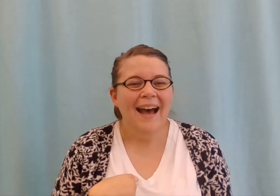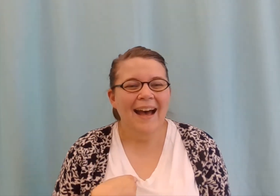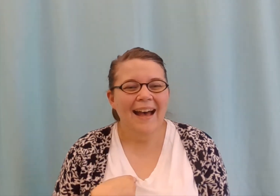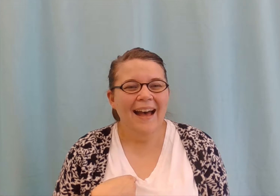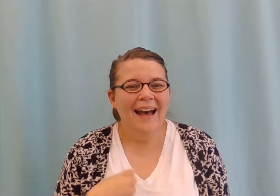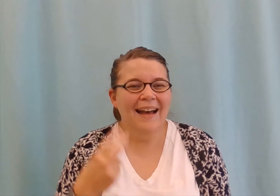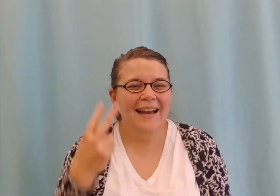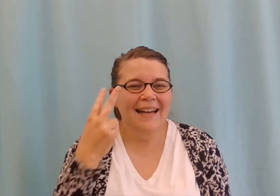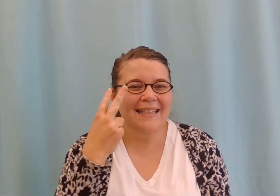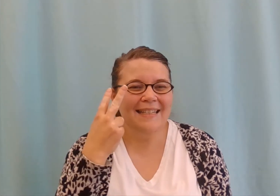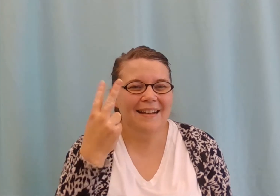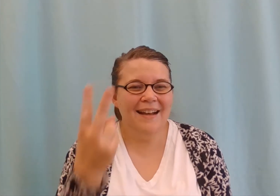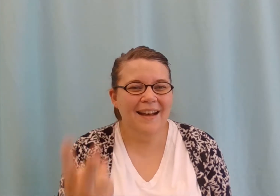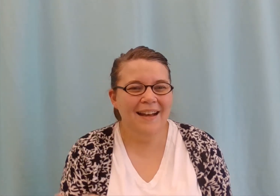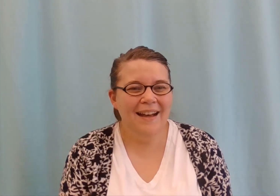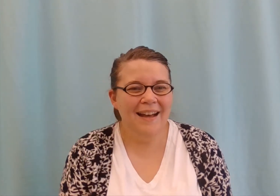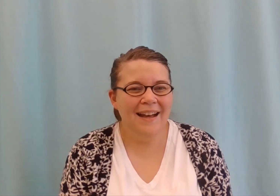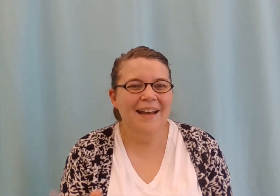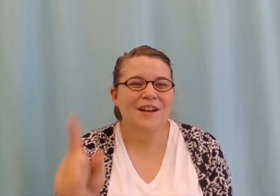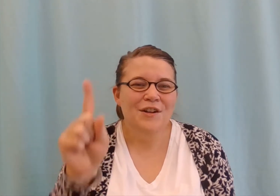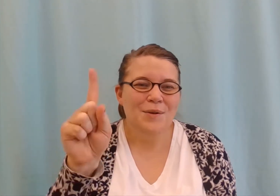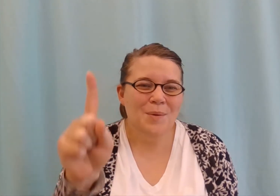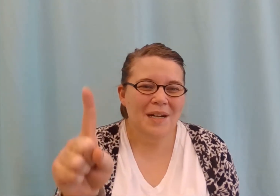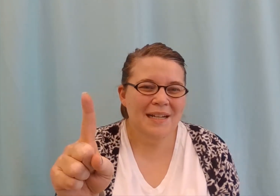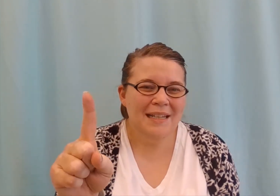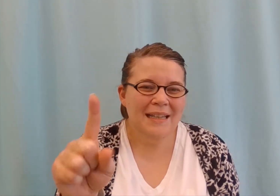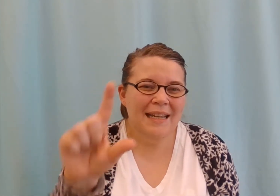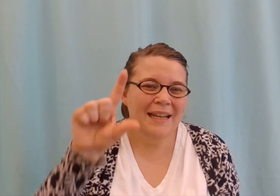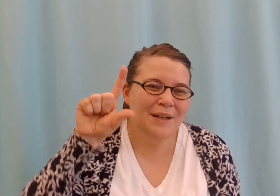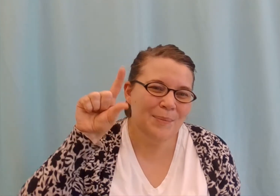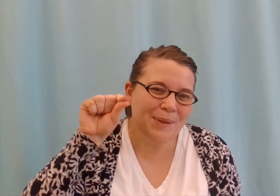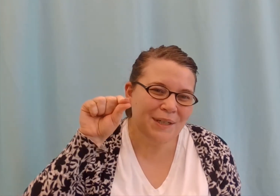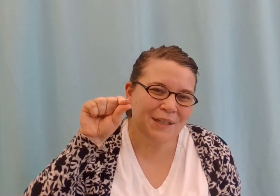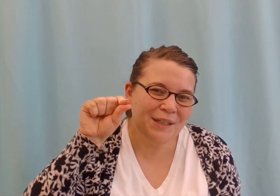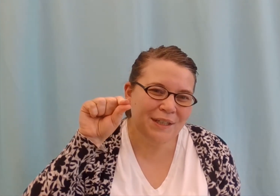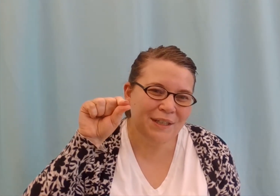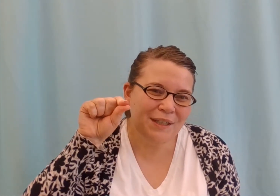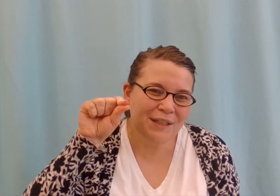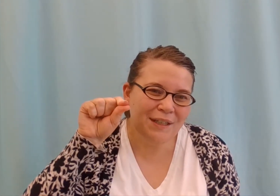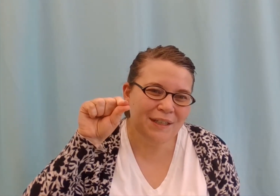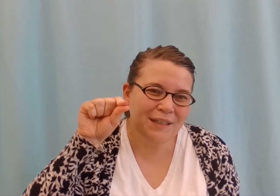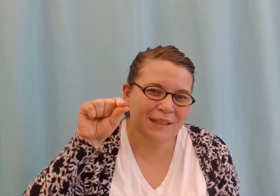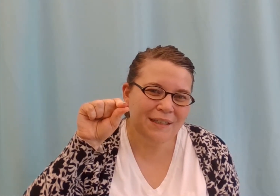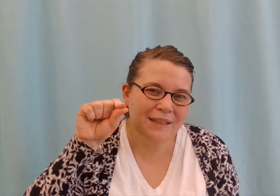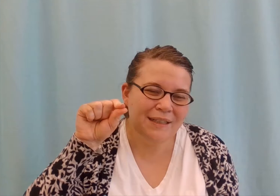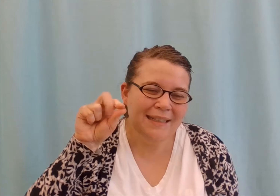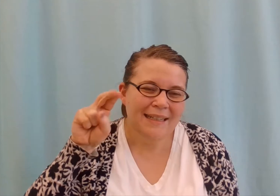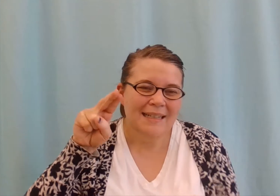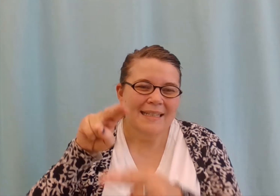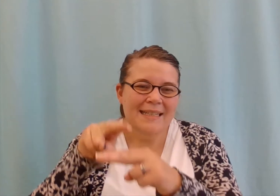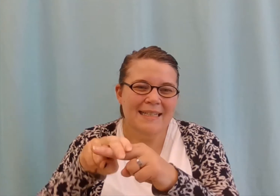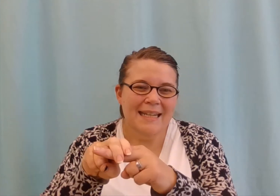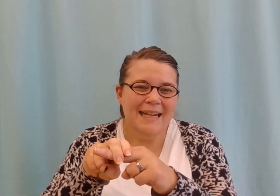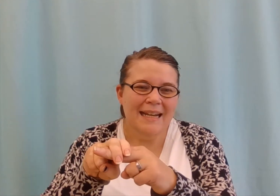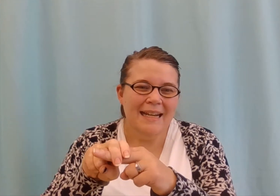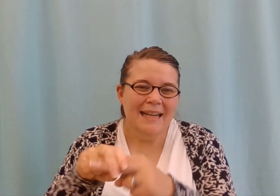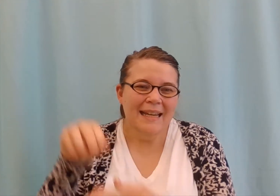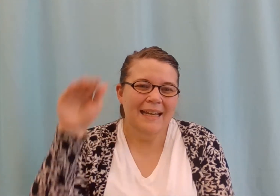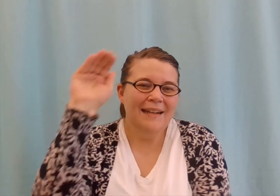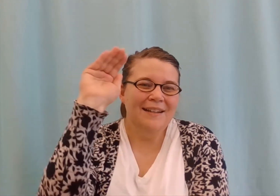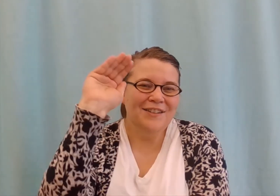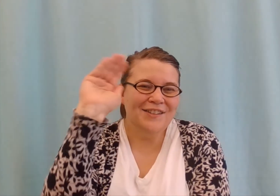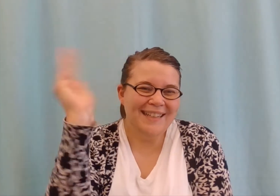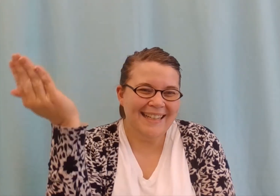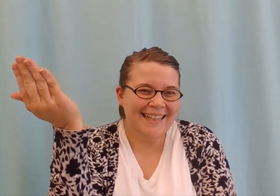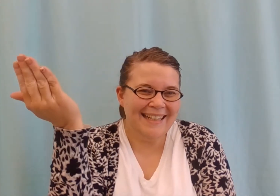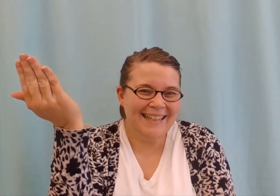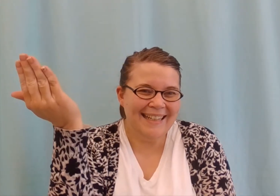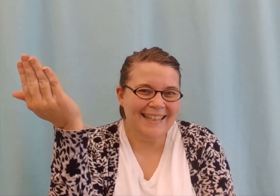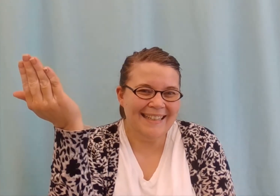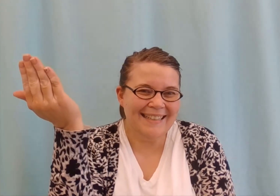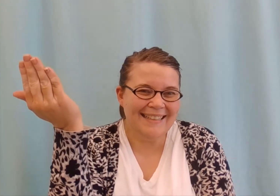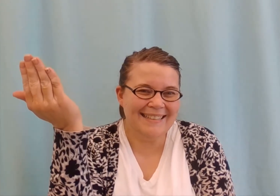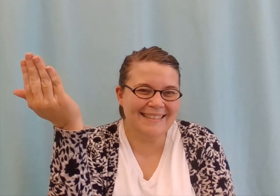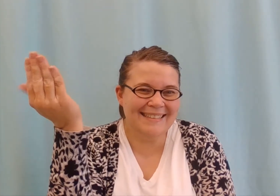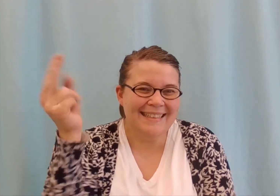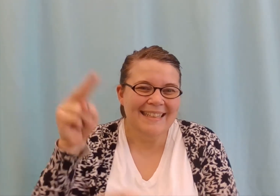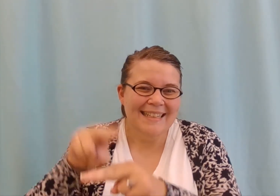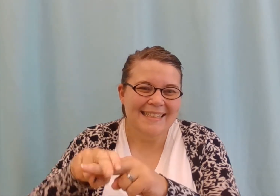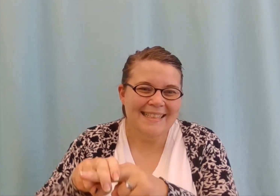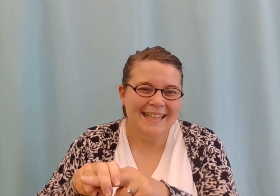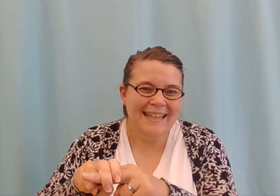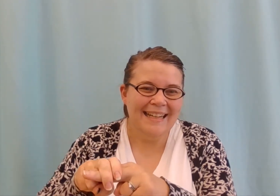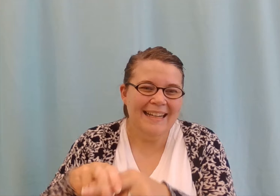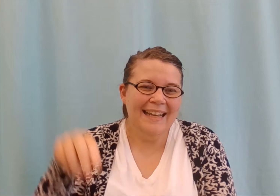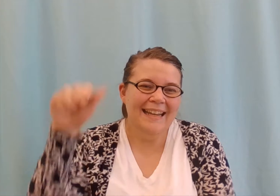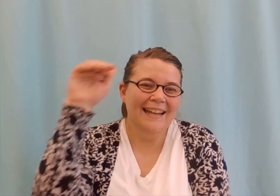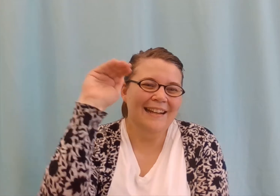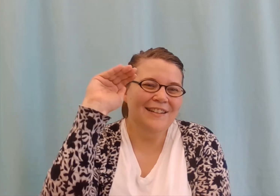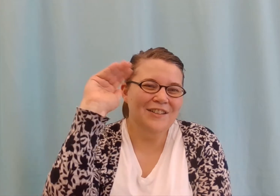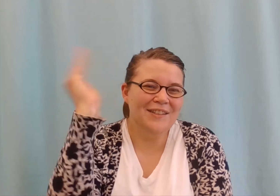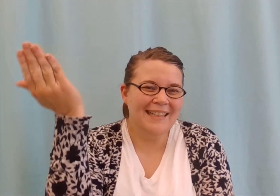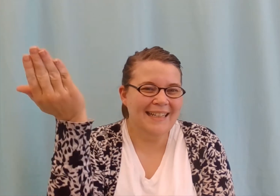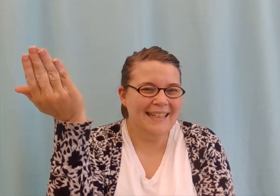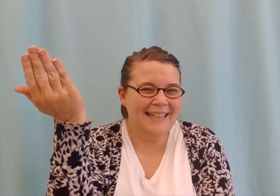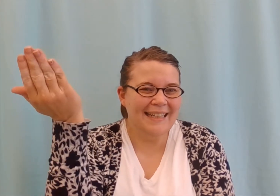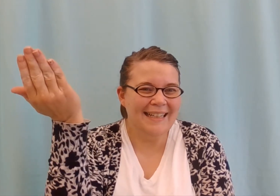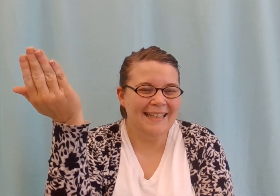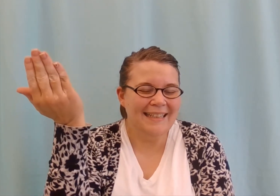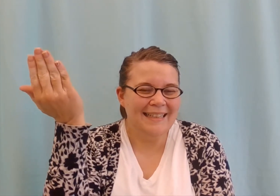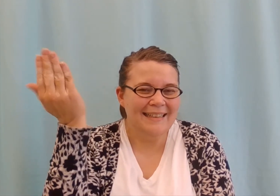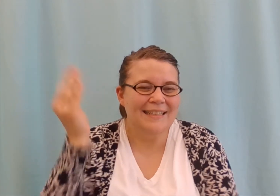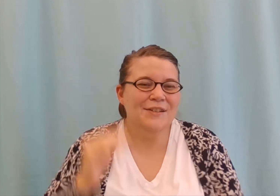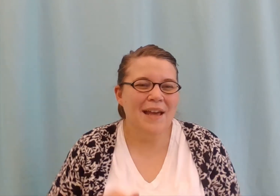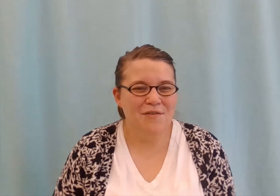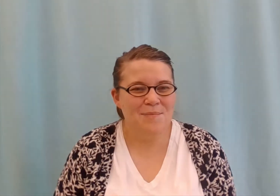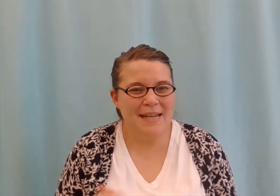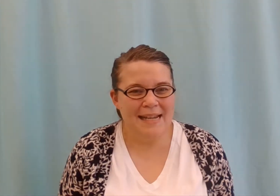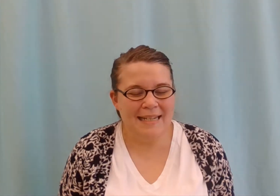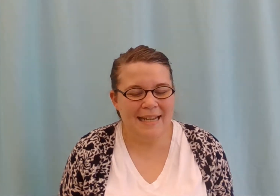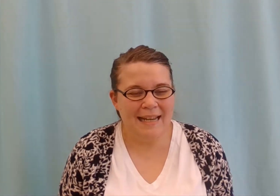I saw one little bird sitting in a tree. Sitting in a tree. Let's do that from beginning to end.